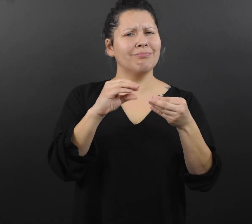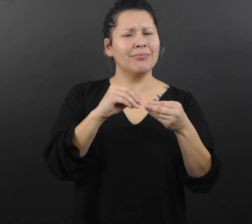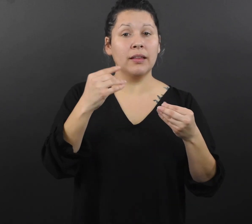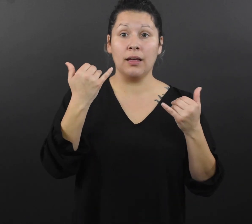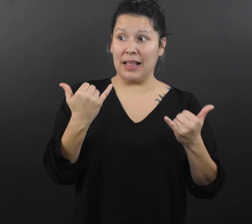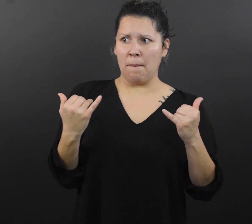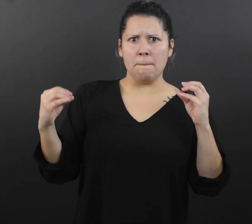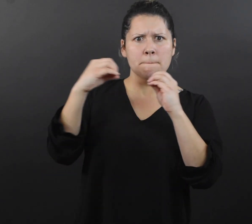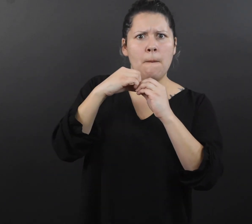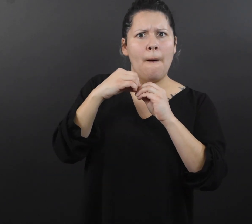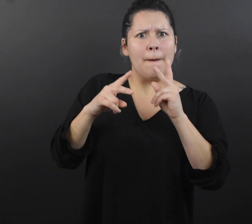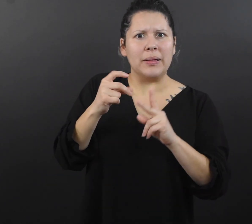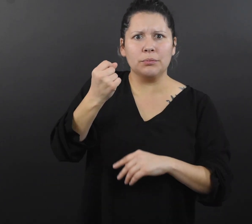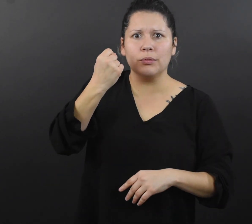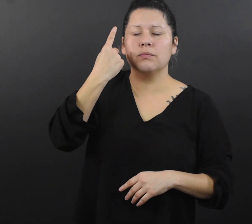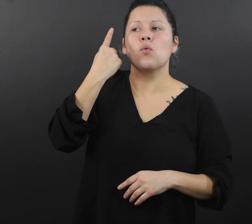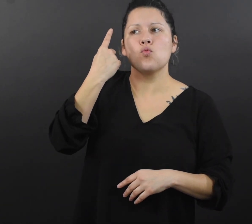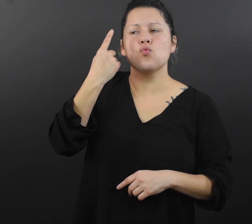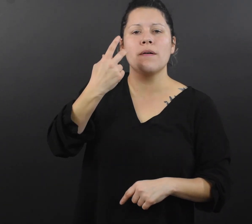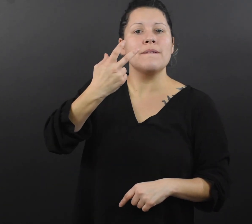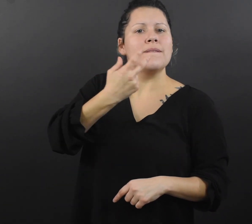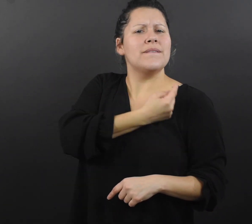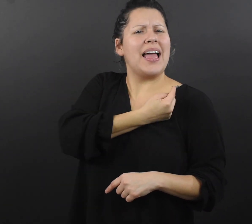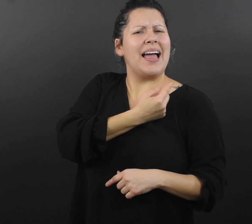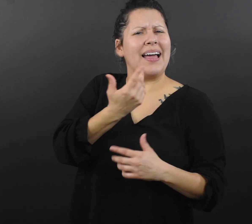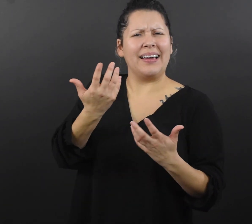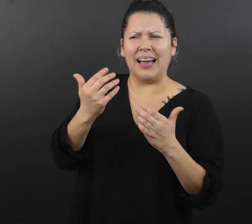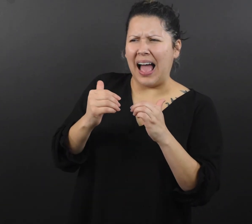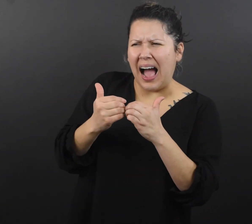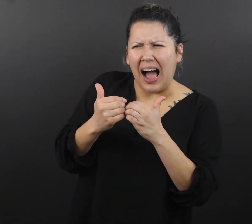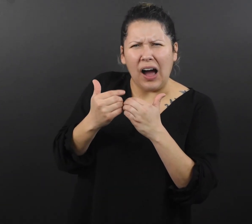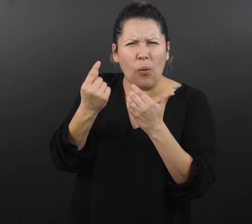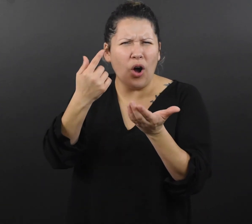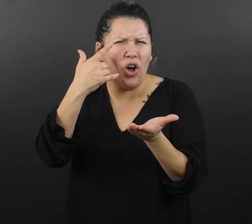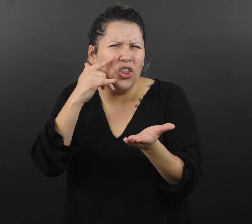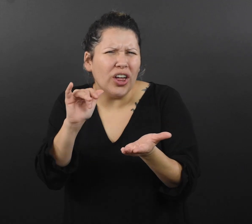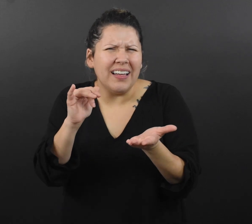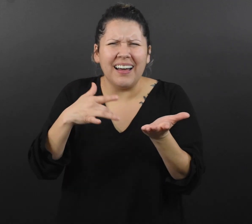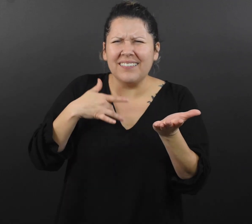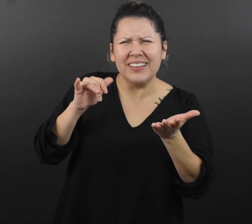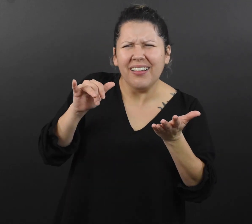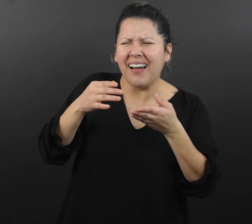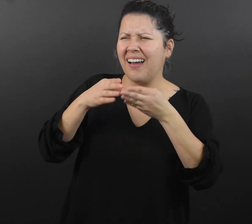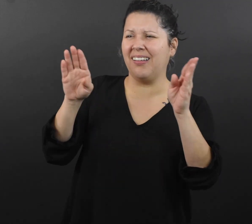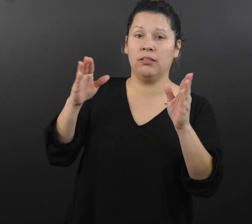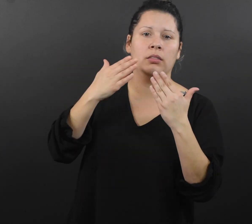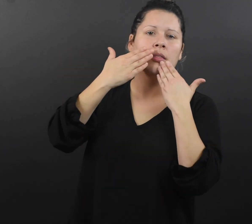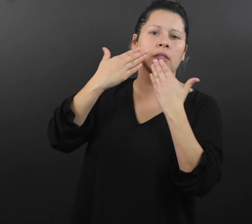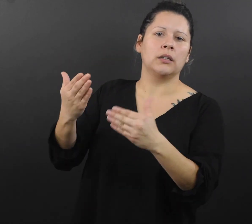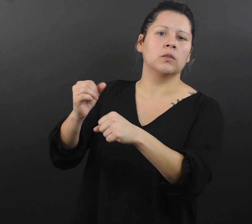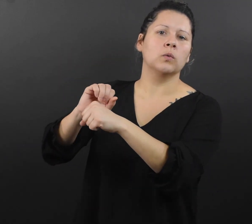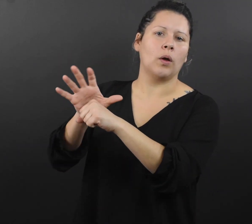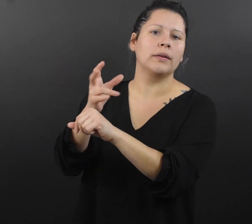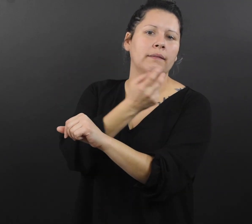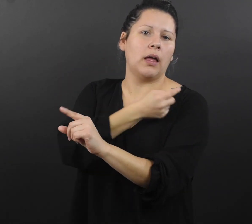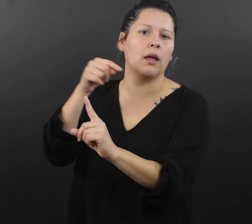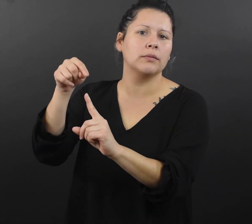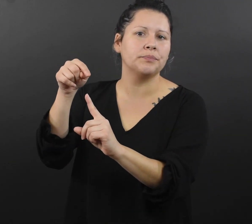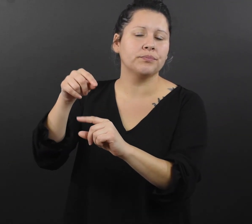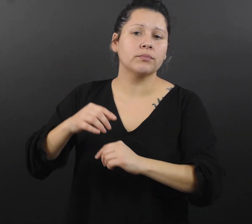“More people understand how vaccines work in general, thanks to the COVID vaccine,” Heath says.